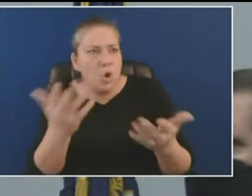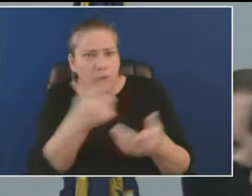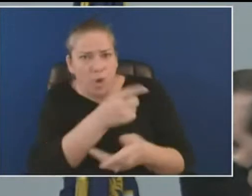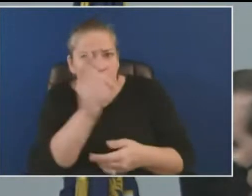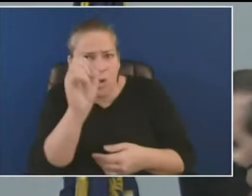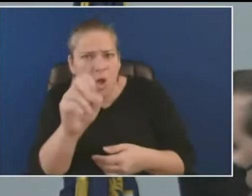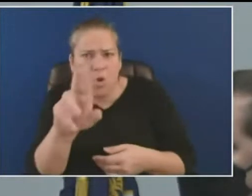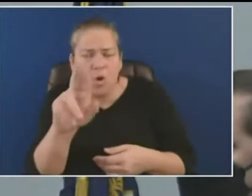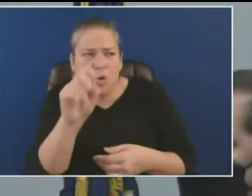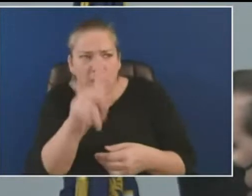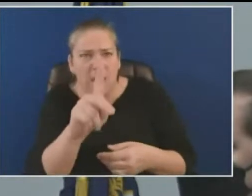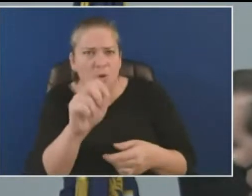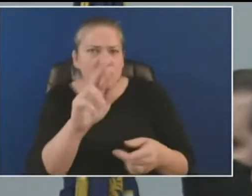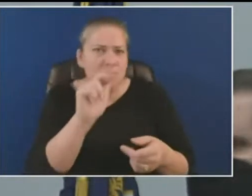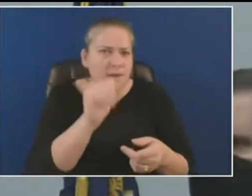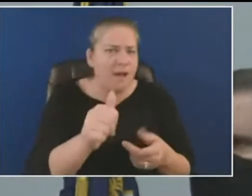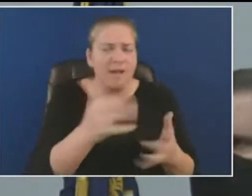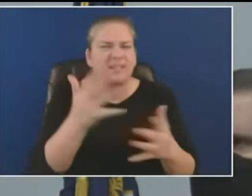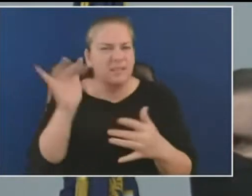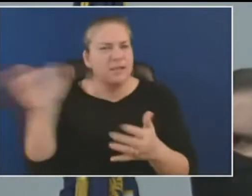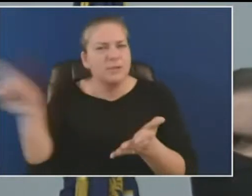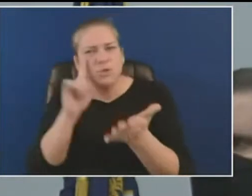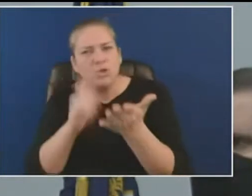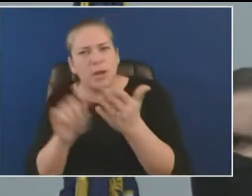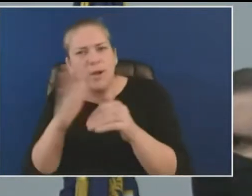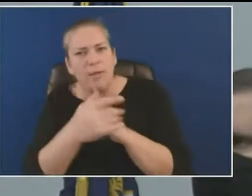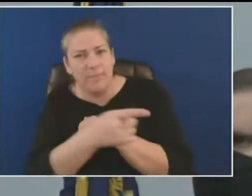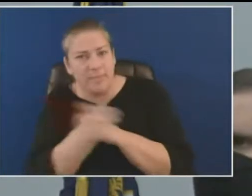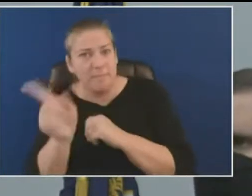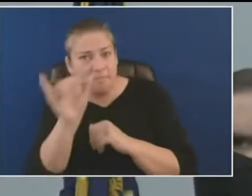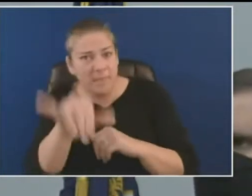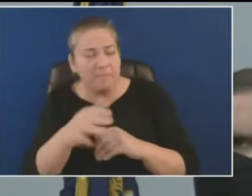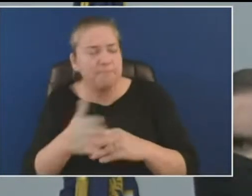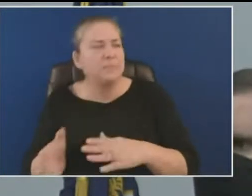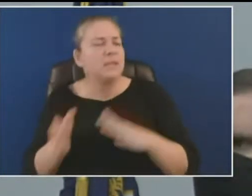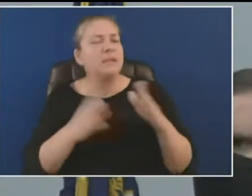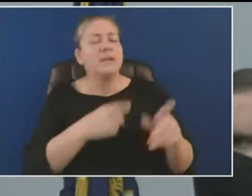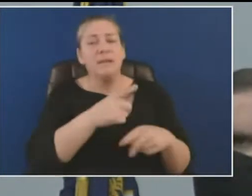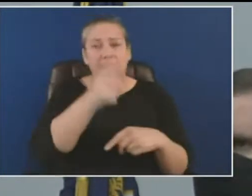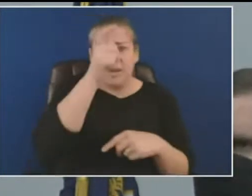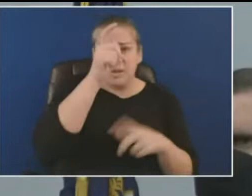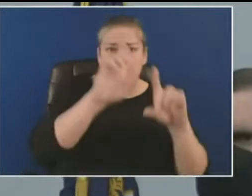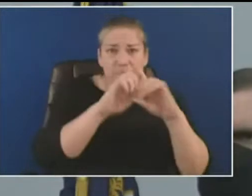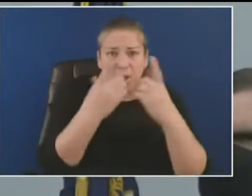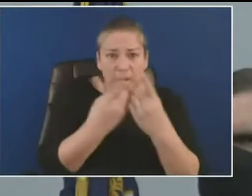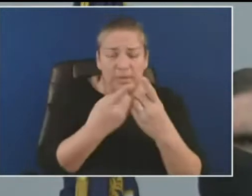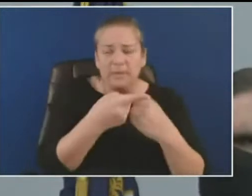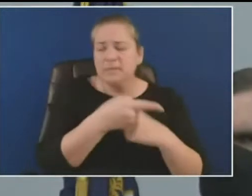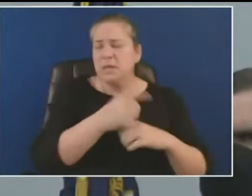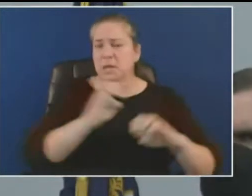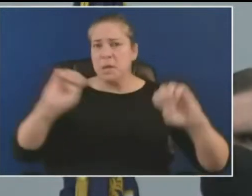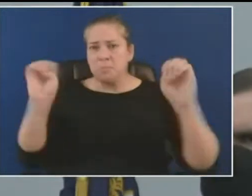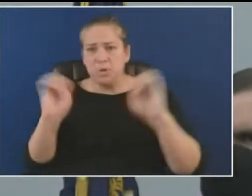with our law enforcement partners. Our fire department partners our Emergency Management. Partners really in each setting